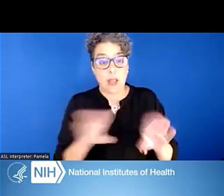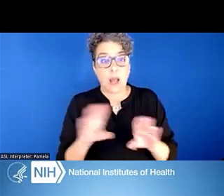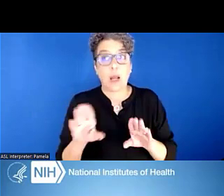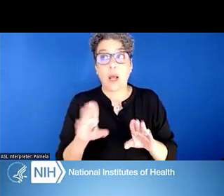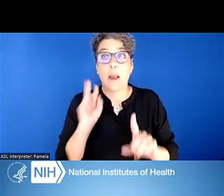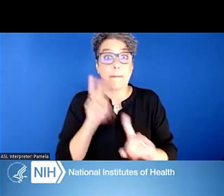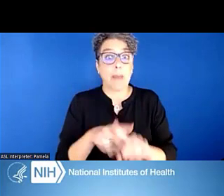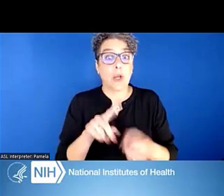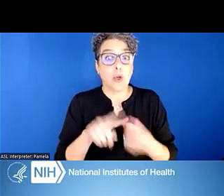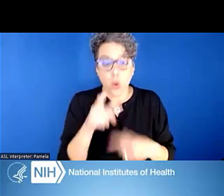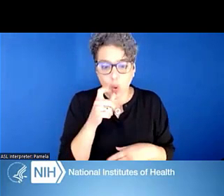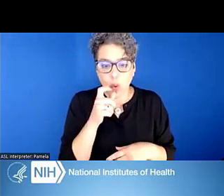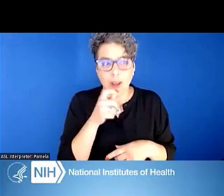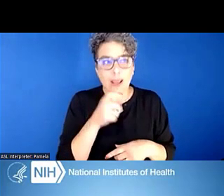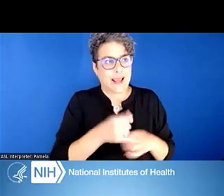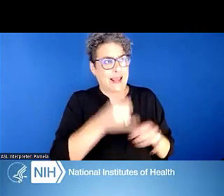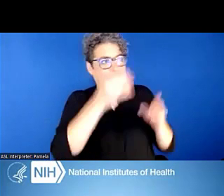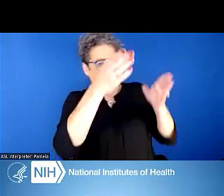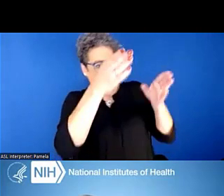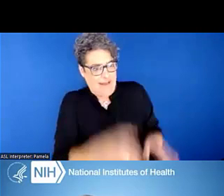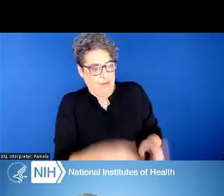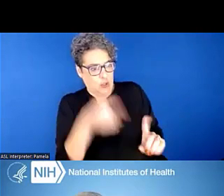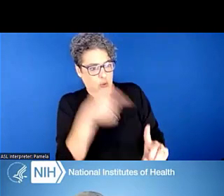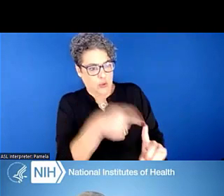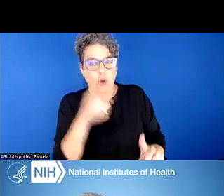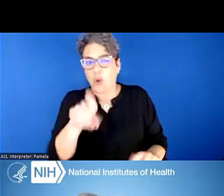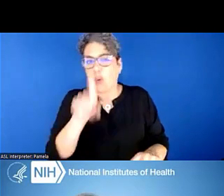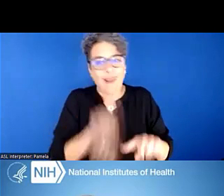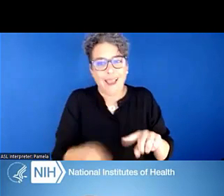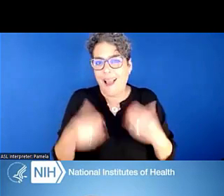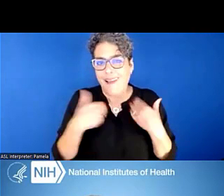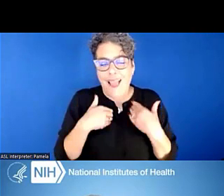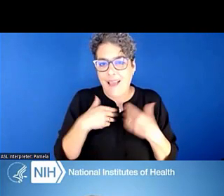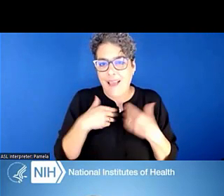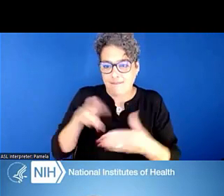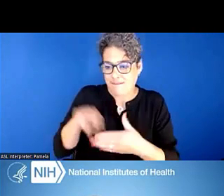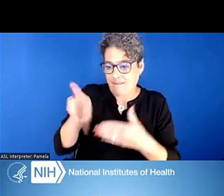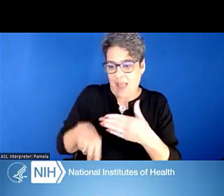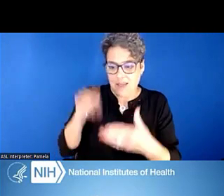so you can't have a finding unless you know who did it, you identify the person who did it.